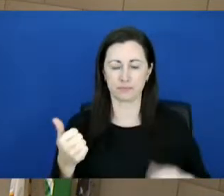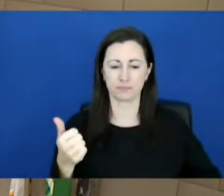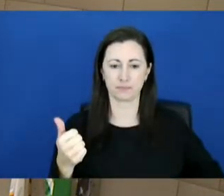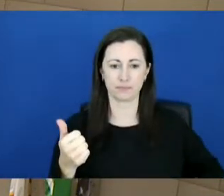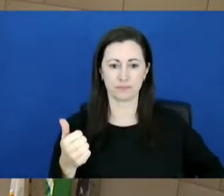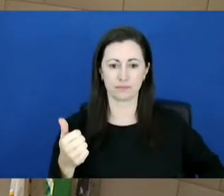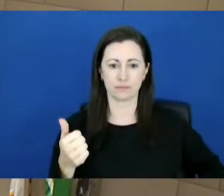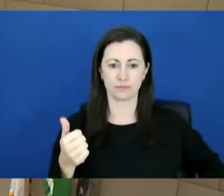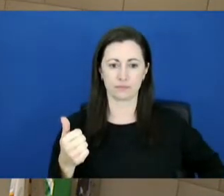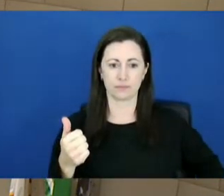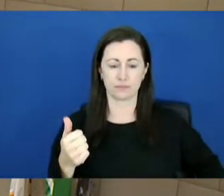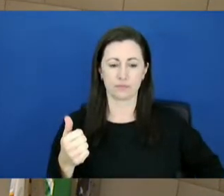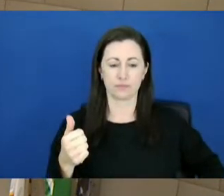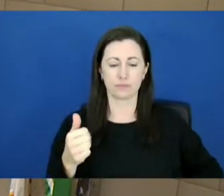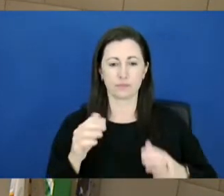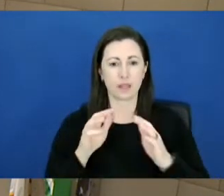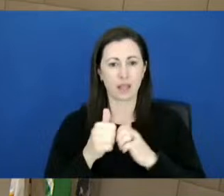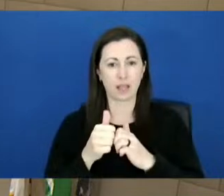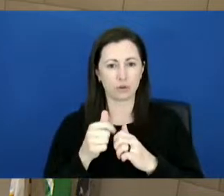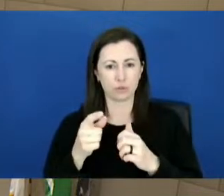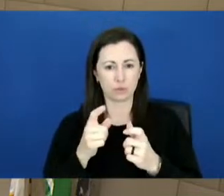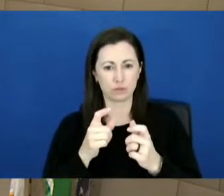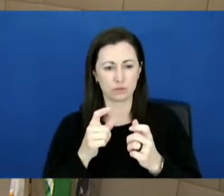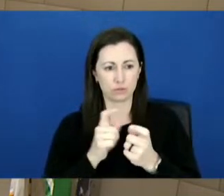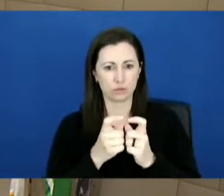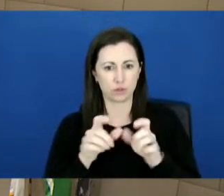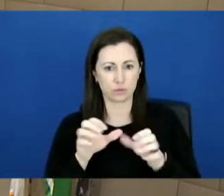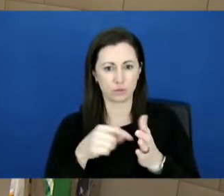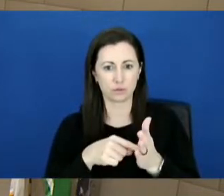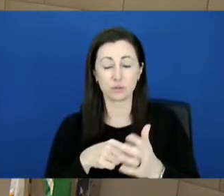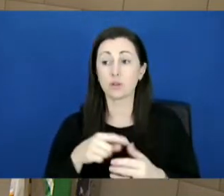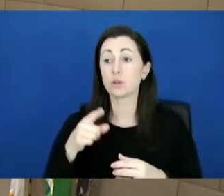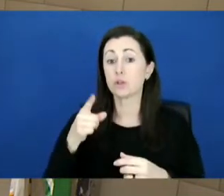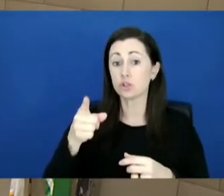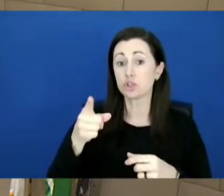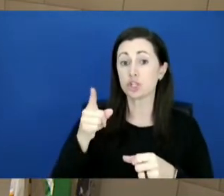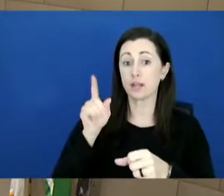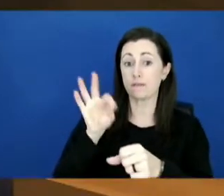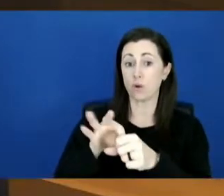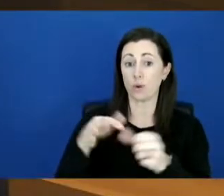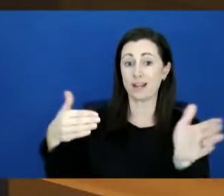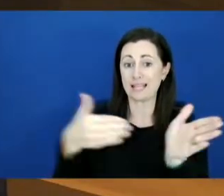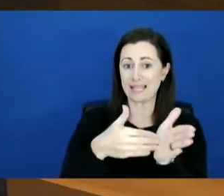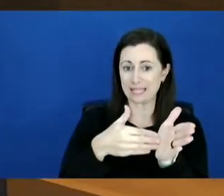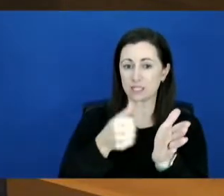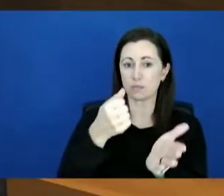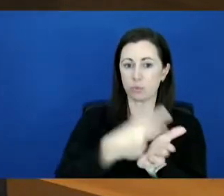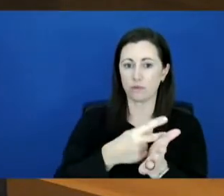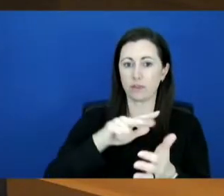SO HOW DOES THAT CHANGE HOW WE